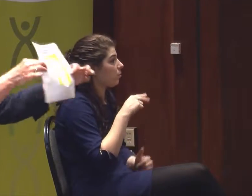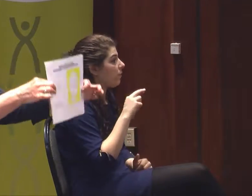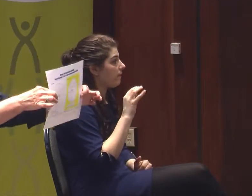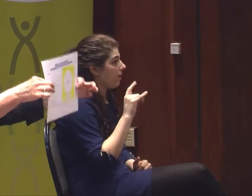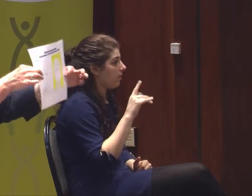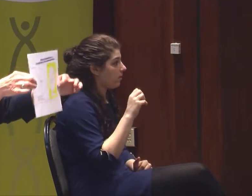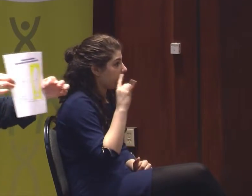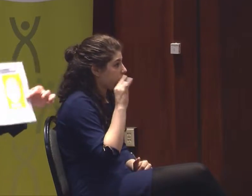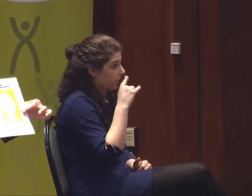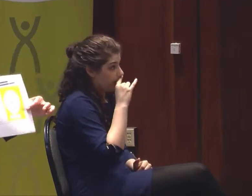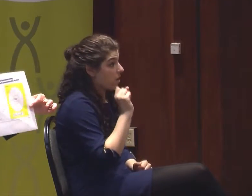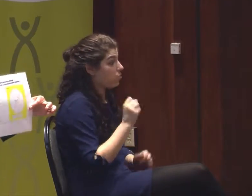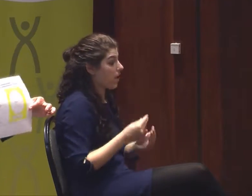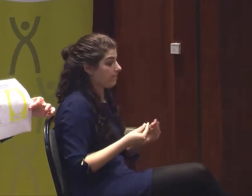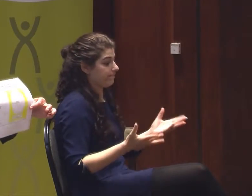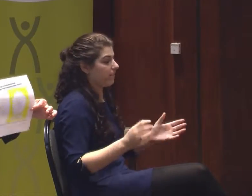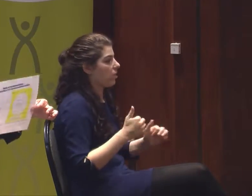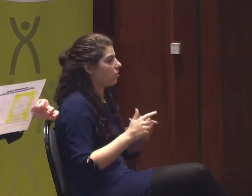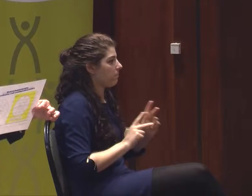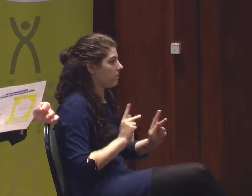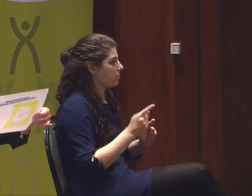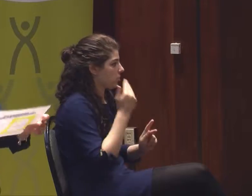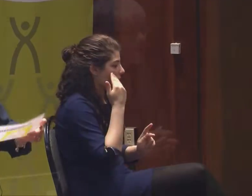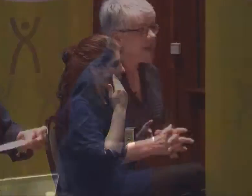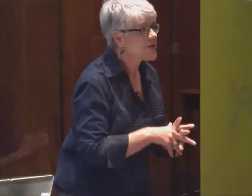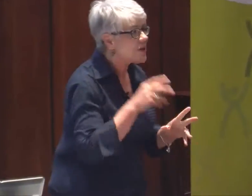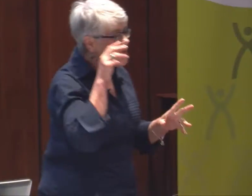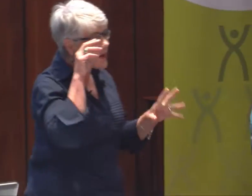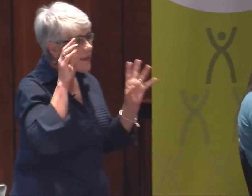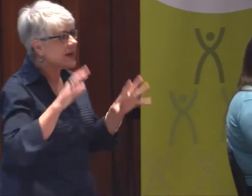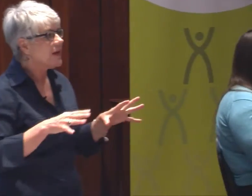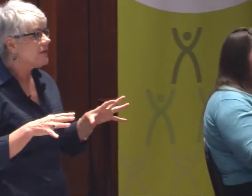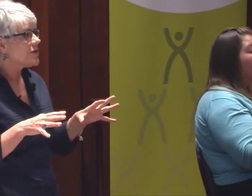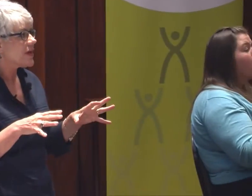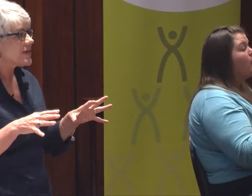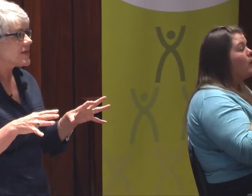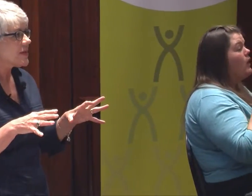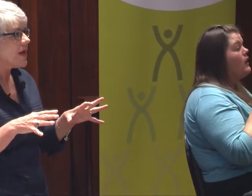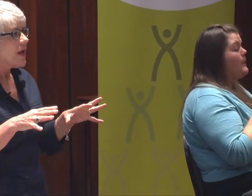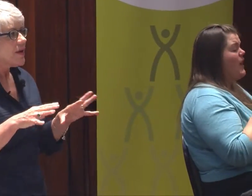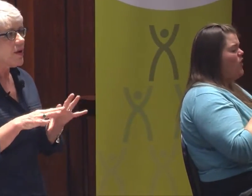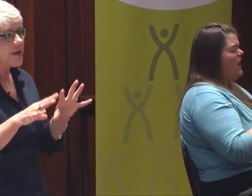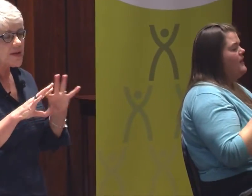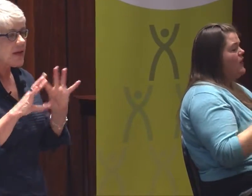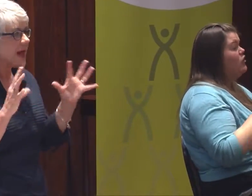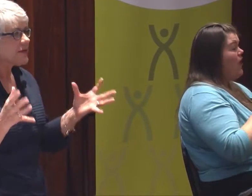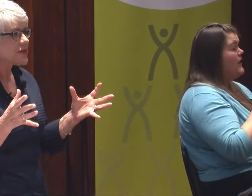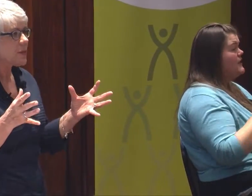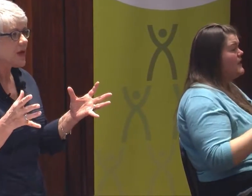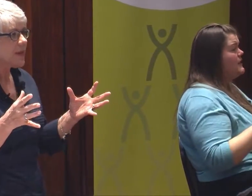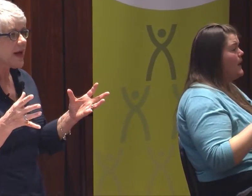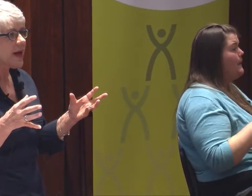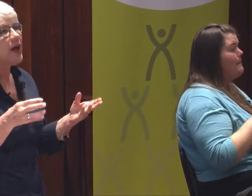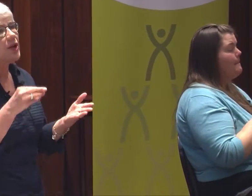distribute to other people, you know, so that they know what's going on. So we talked about an individualized system. No kids going to have just one way. You're